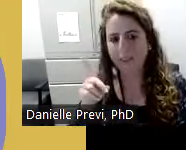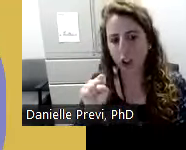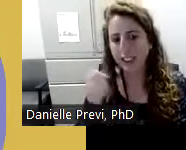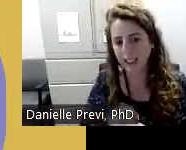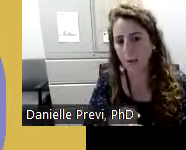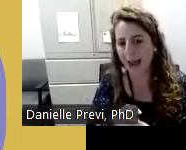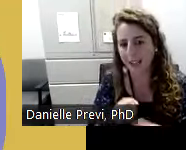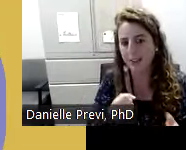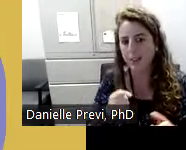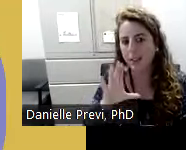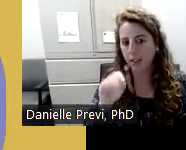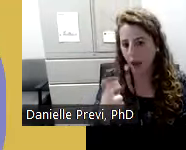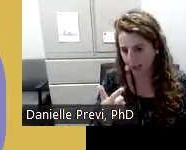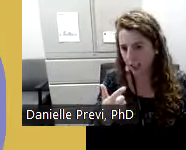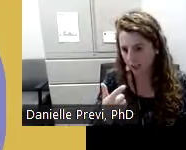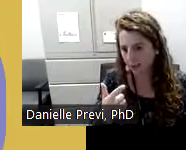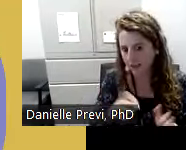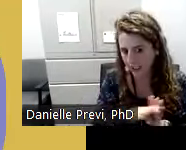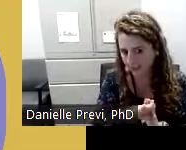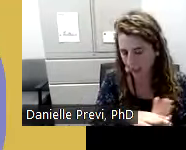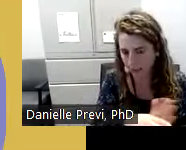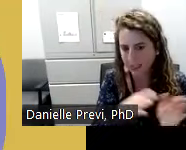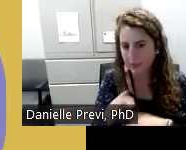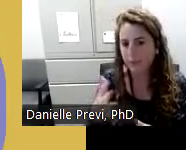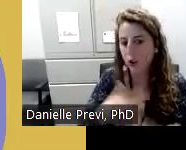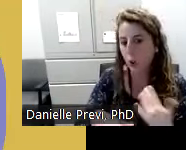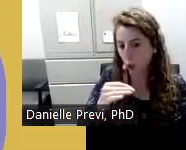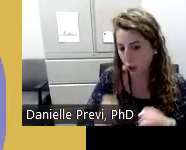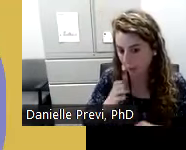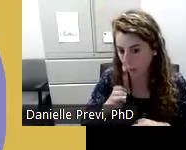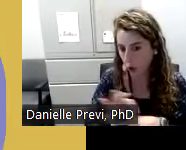So language deprivation does impact, as I mentioned before, cognitive development,